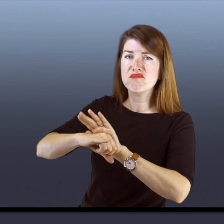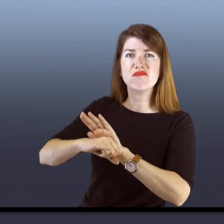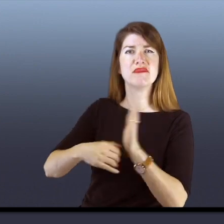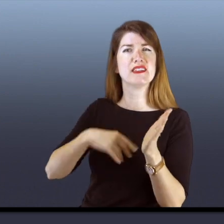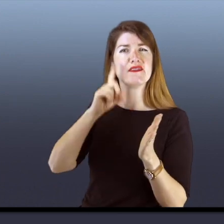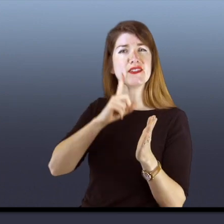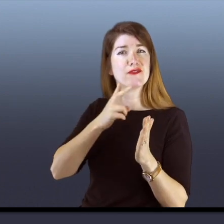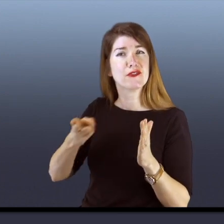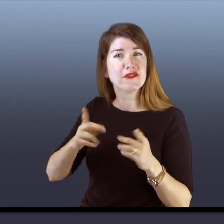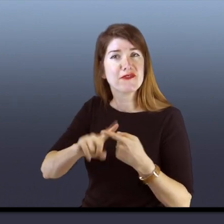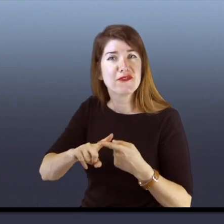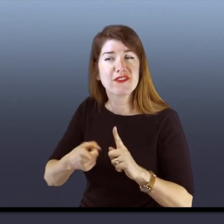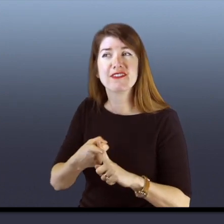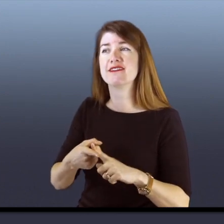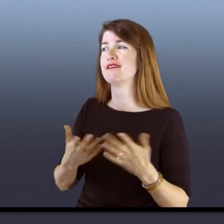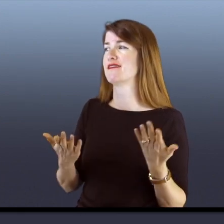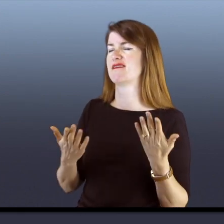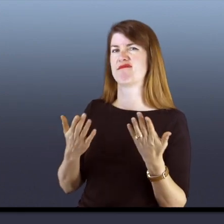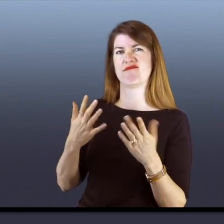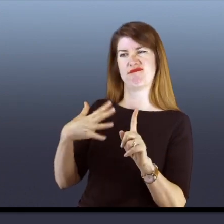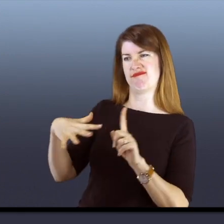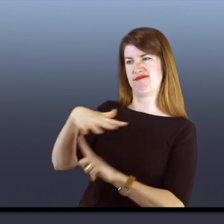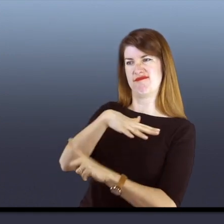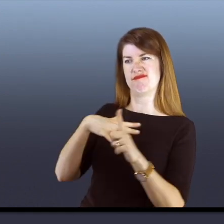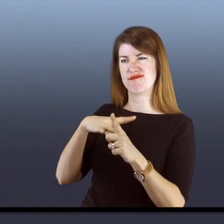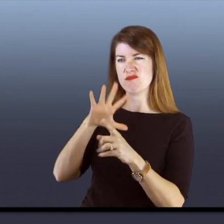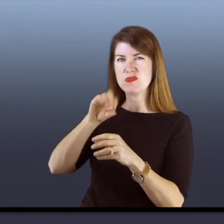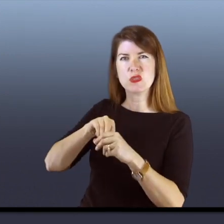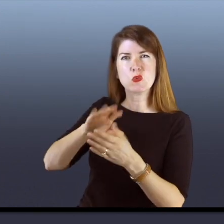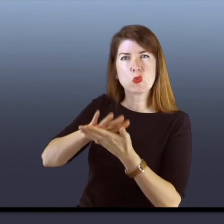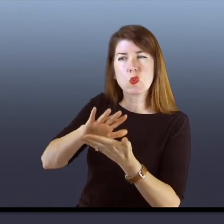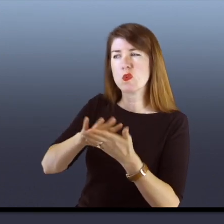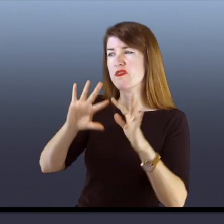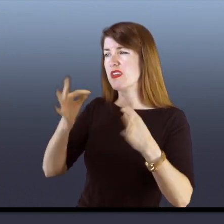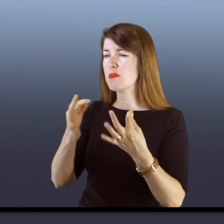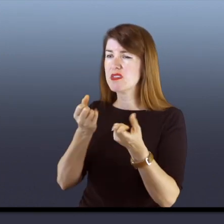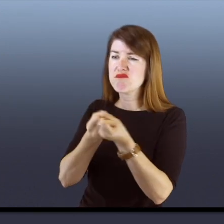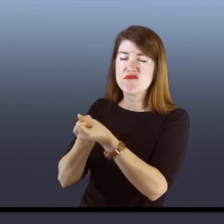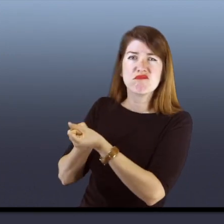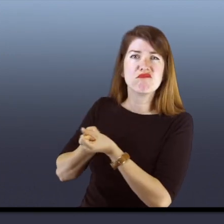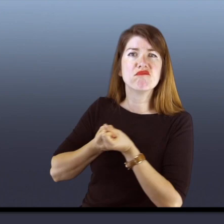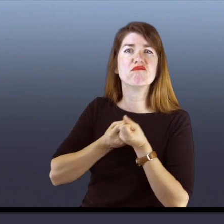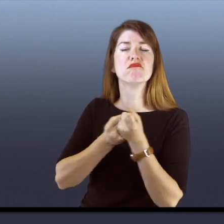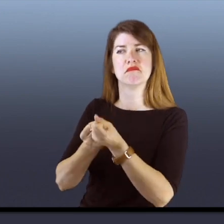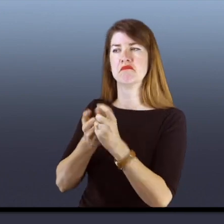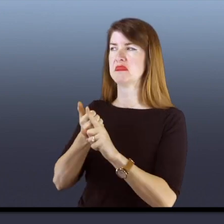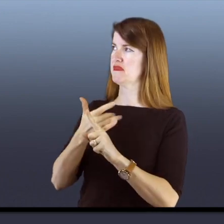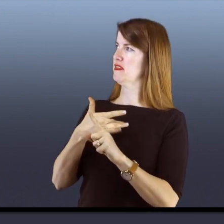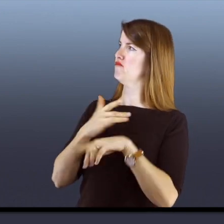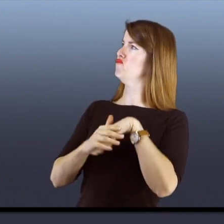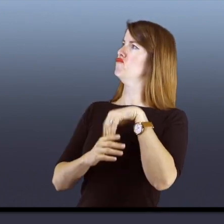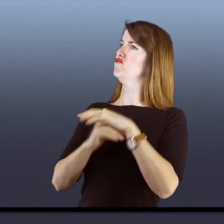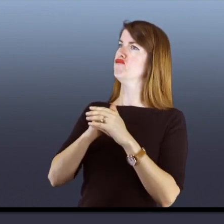in their family that supports them being comfortable in however they want to communicate their interest, whoever they want to become.